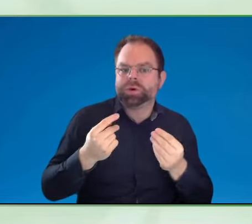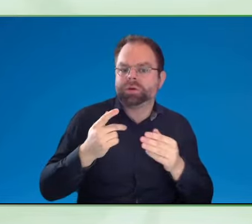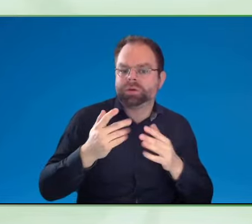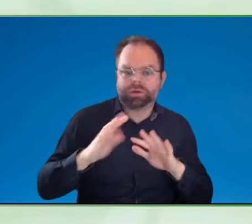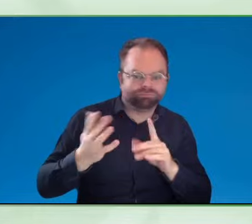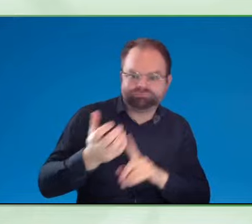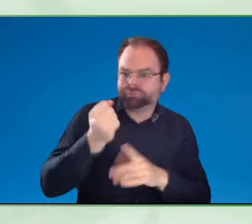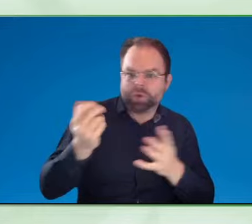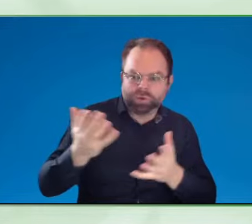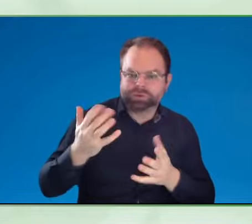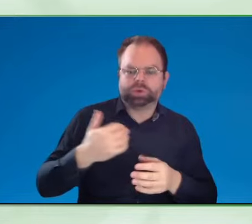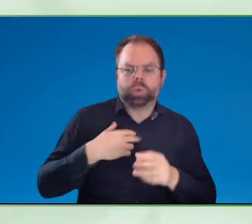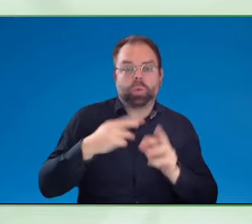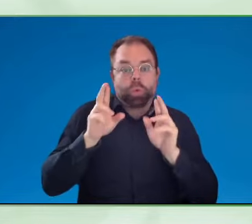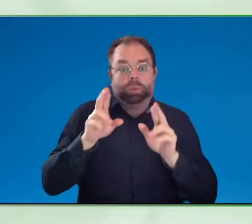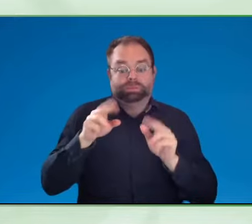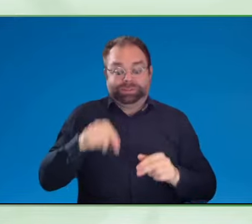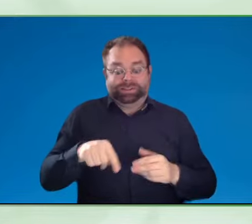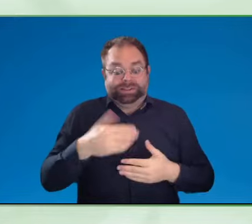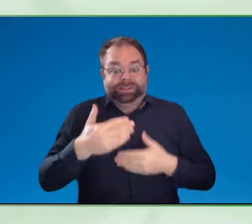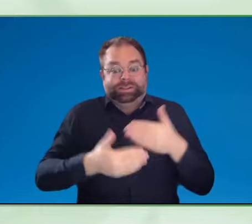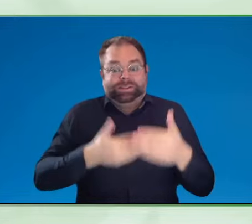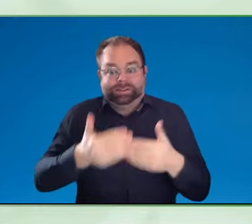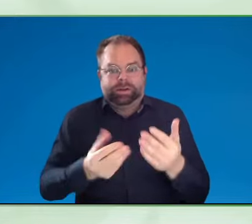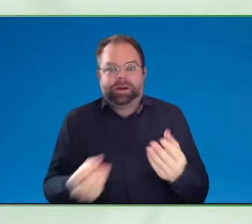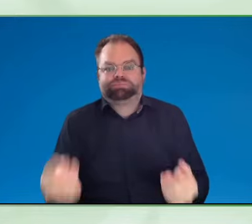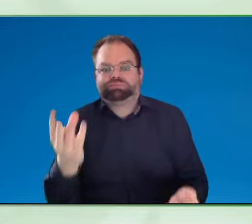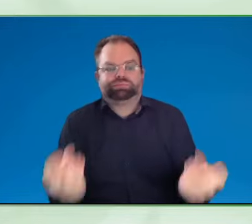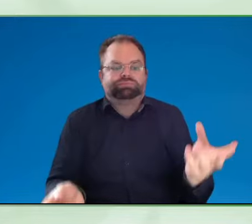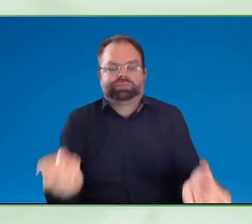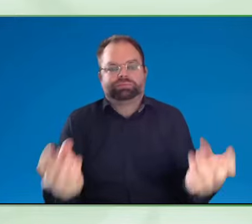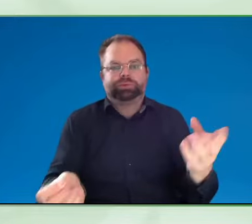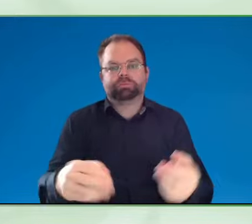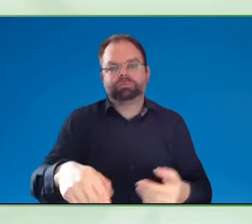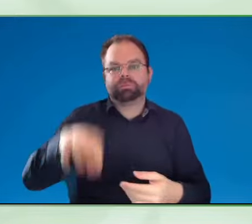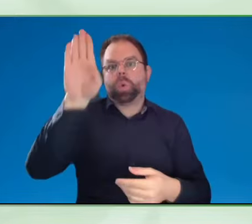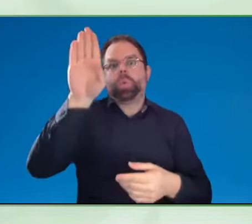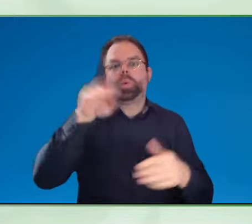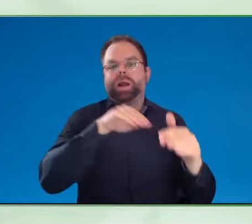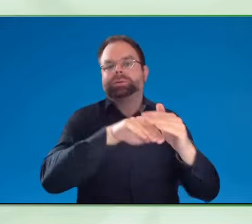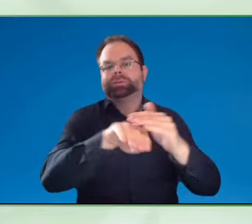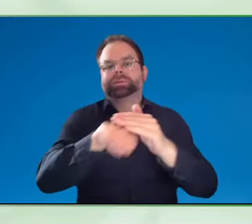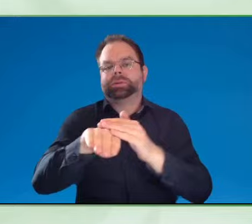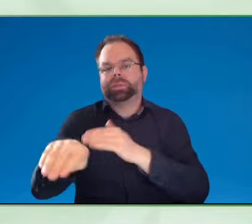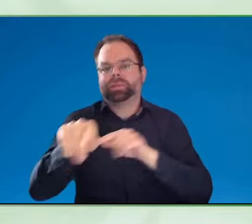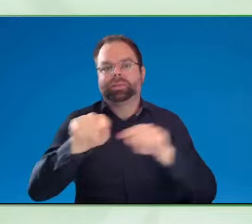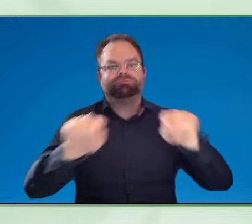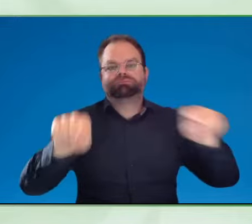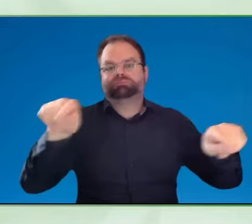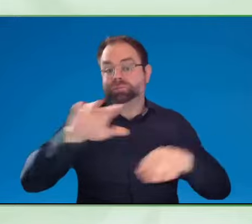Do they demand more? Most of them are very thankful.